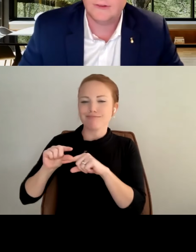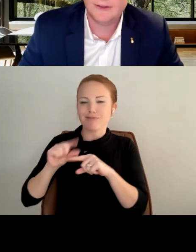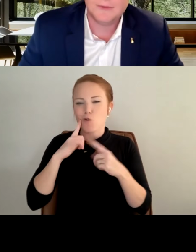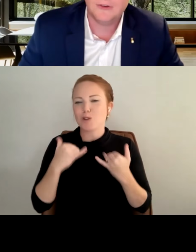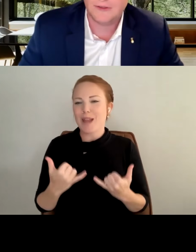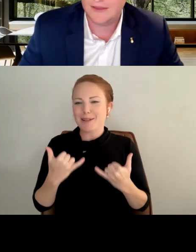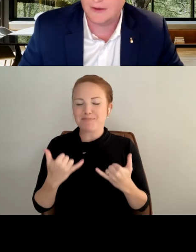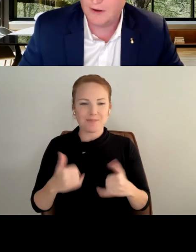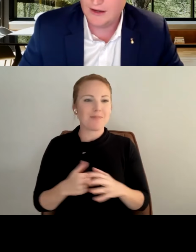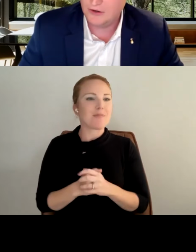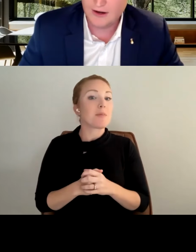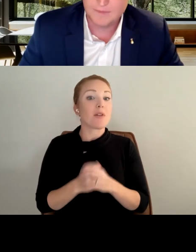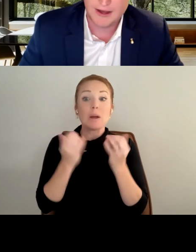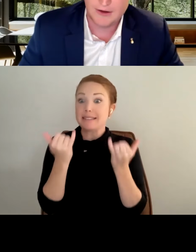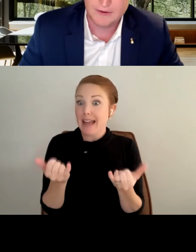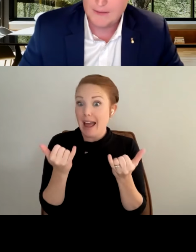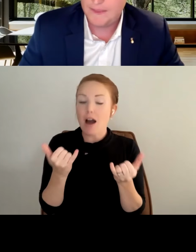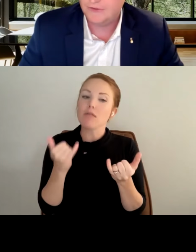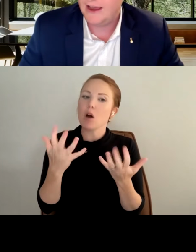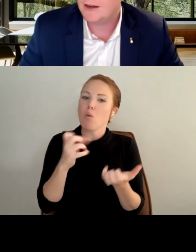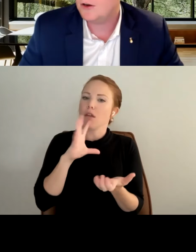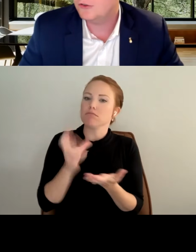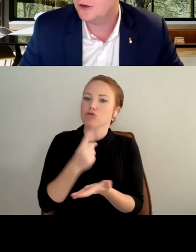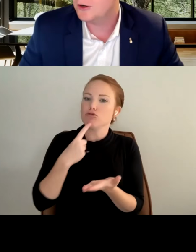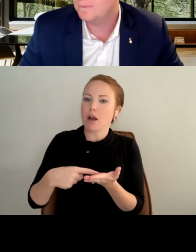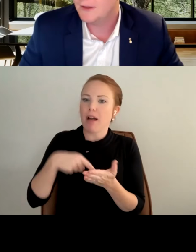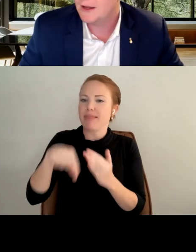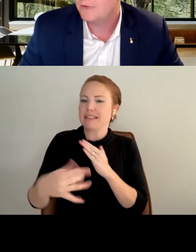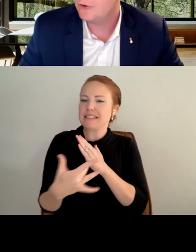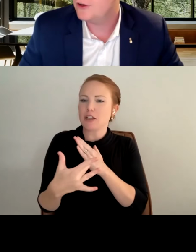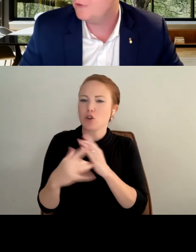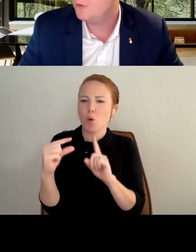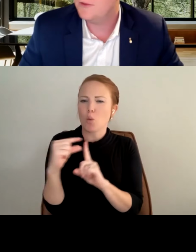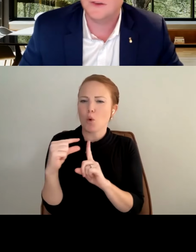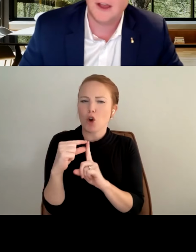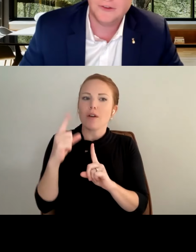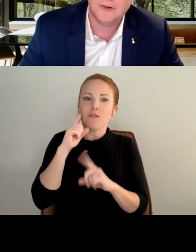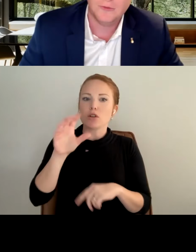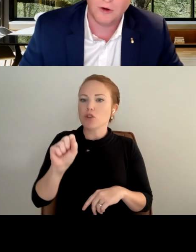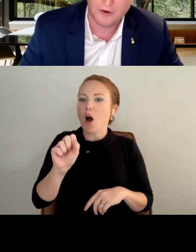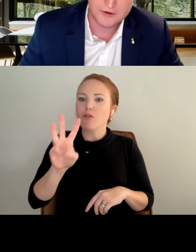let's make sure then that we talk about this technical term for software that doesn't work.